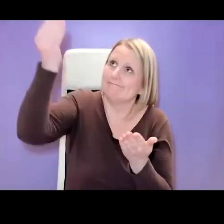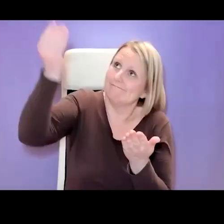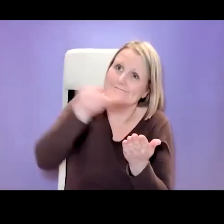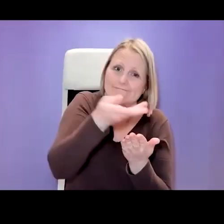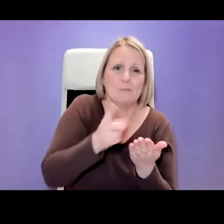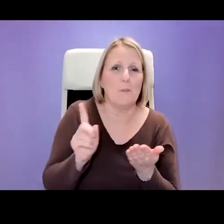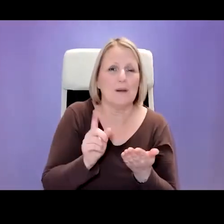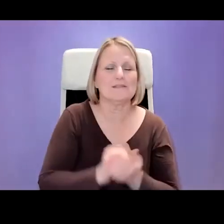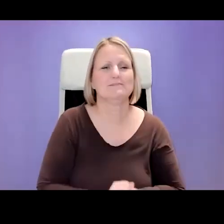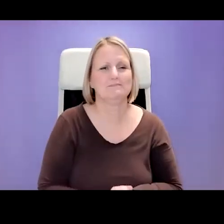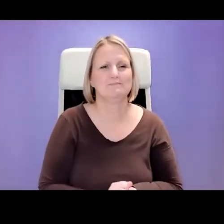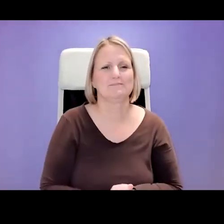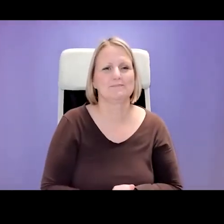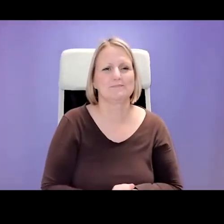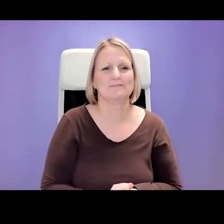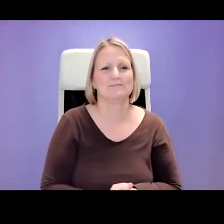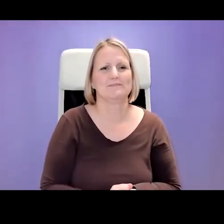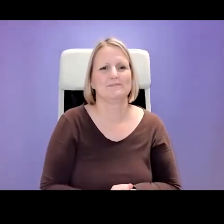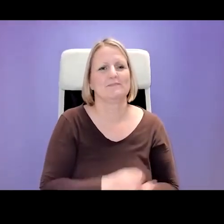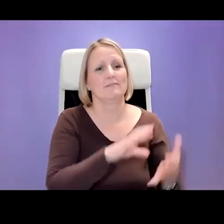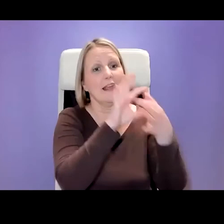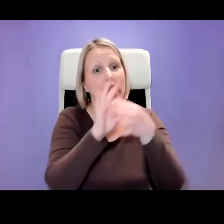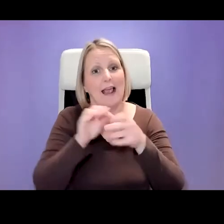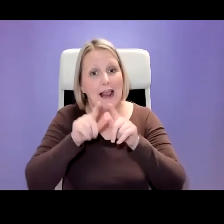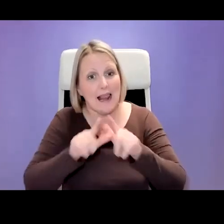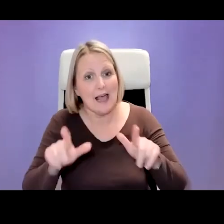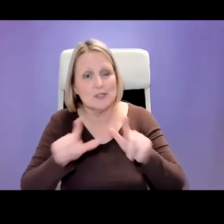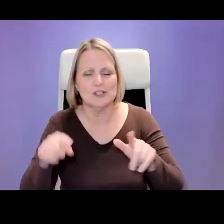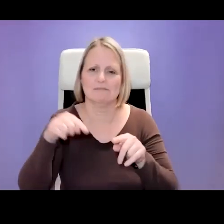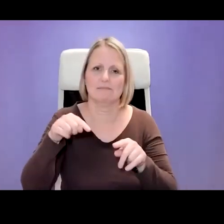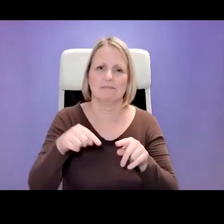Then on a related issue to languages is, whether we can speak about disability?